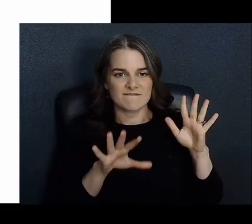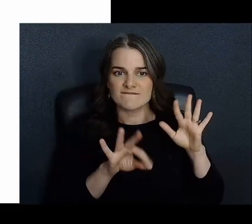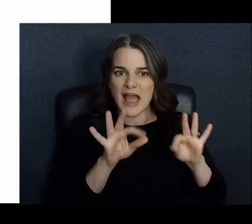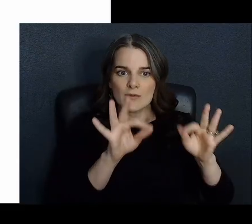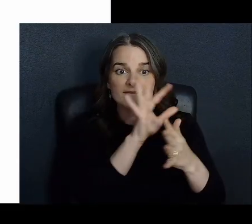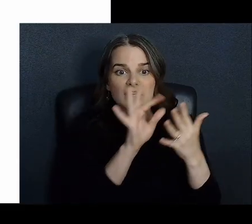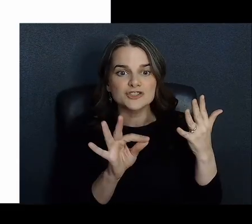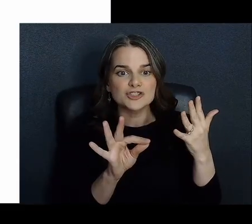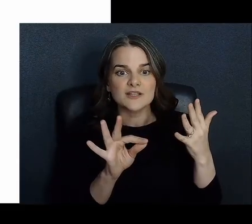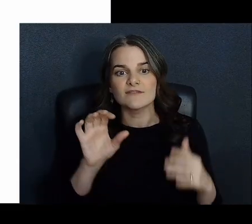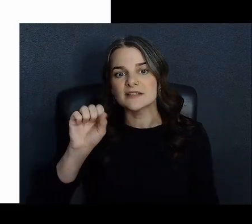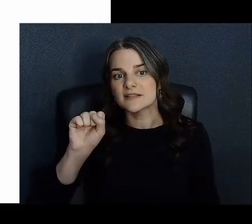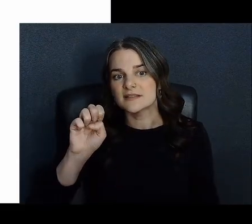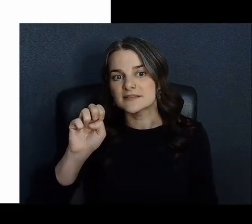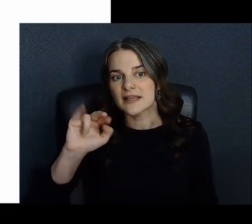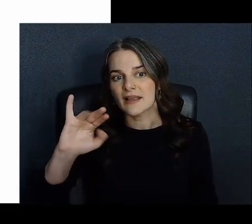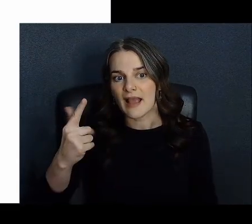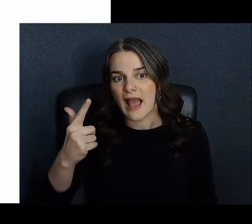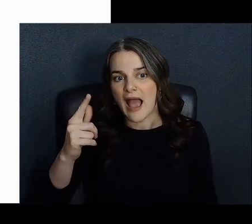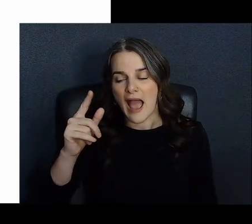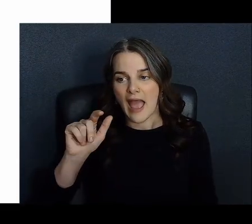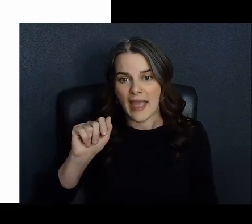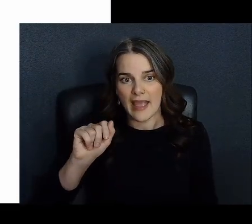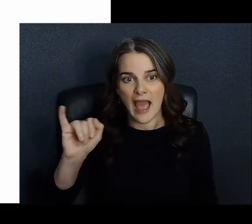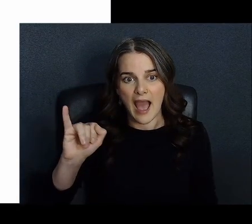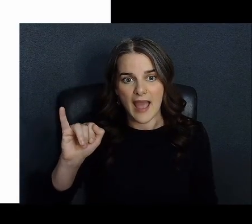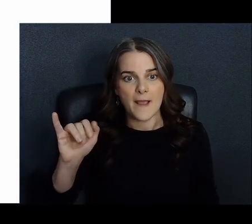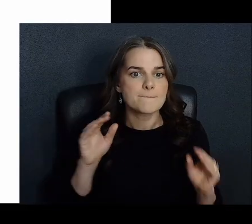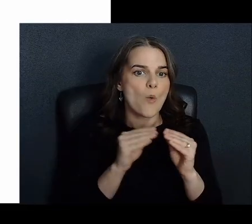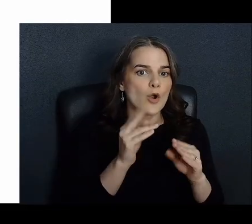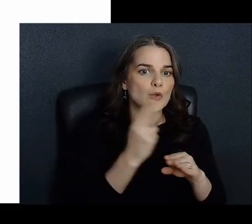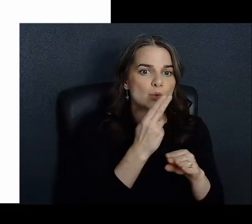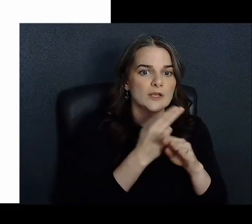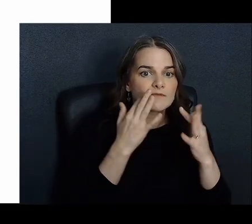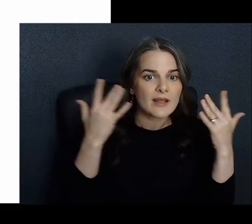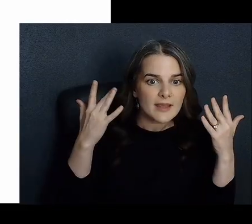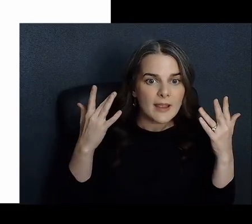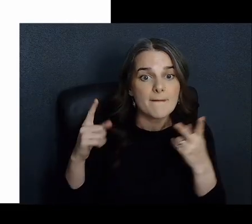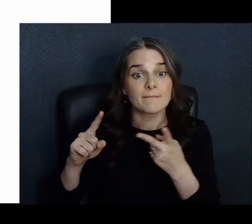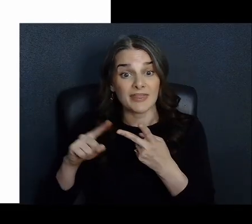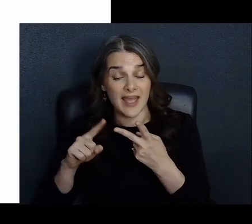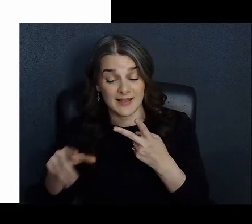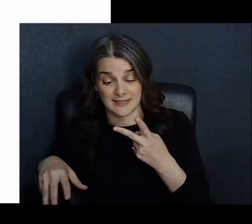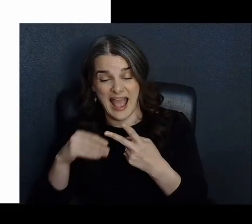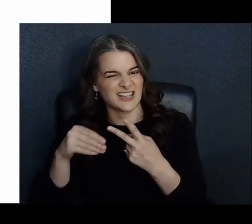more user friendly, but they liked some of the extra features that the Envision app had as well.